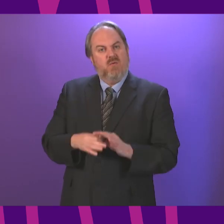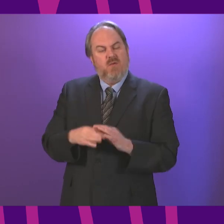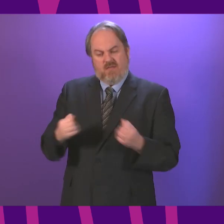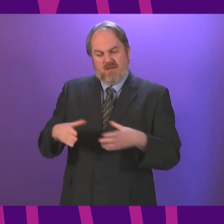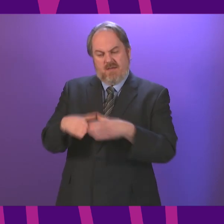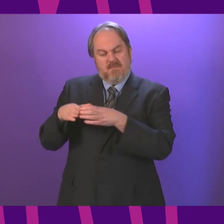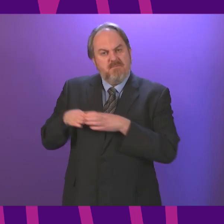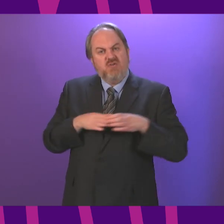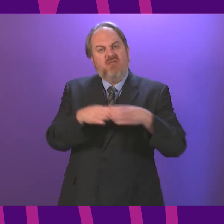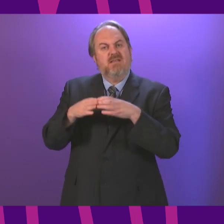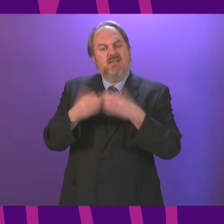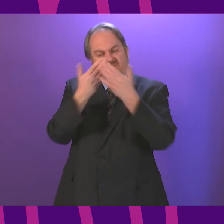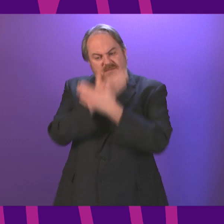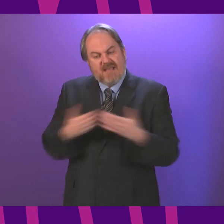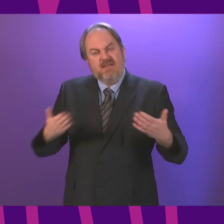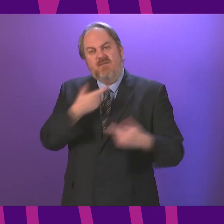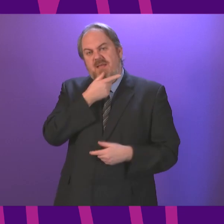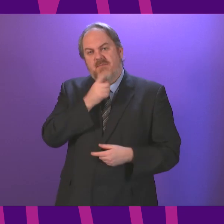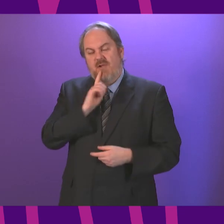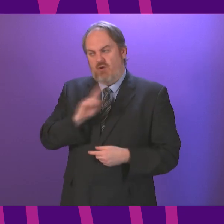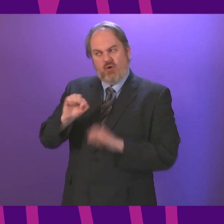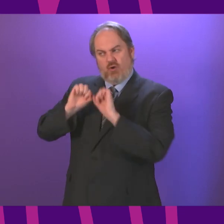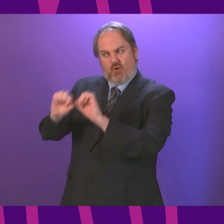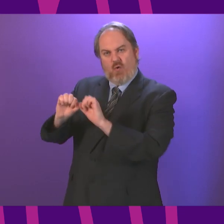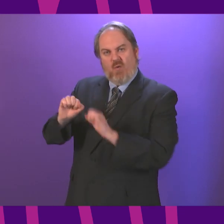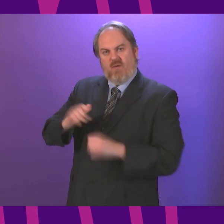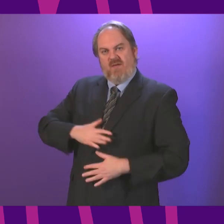of people in Scotland, not the values of Ruth Davidson and her Westminster bosses.